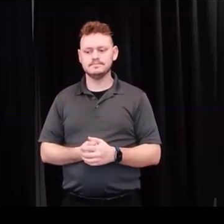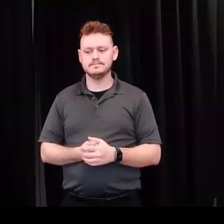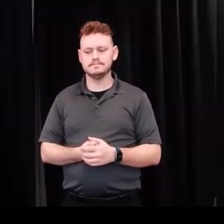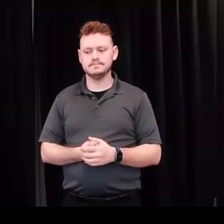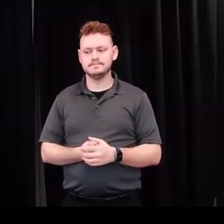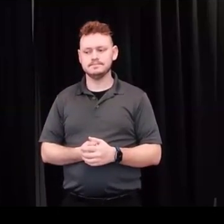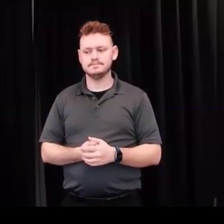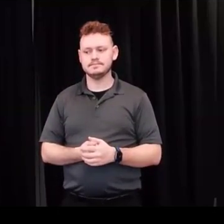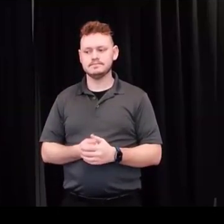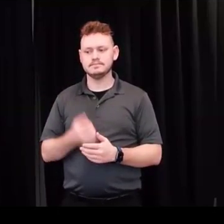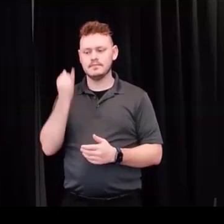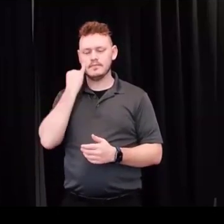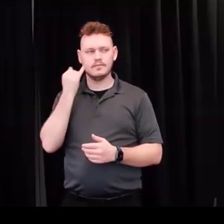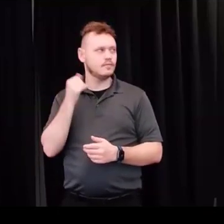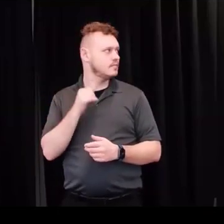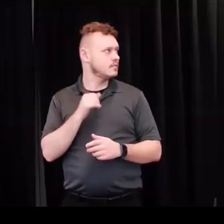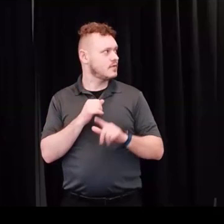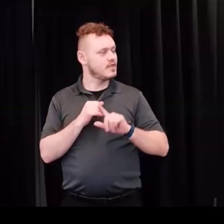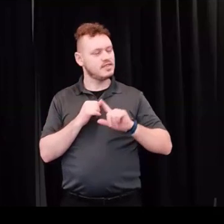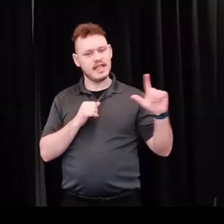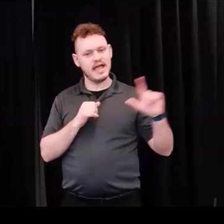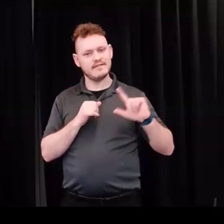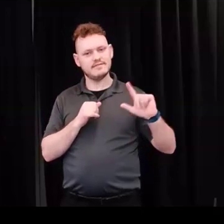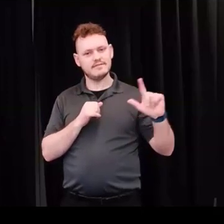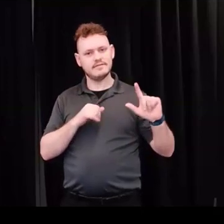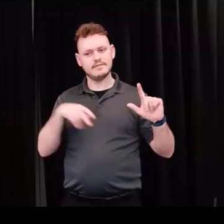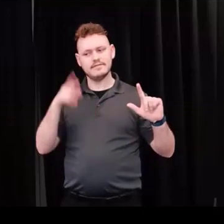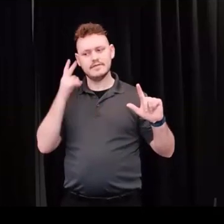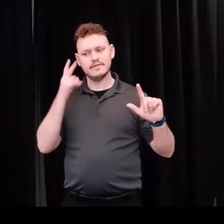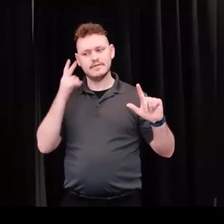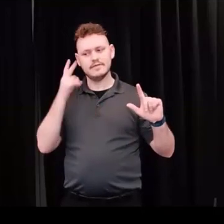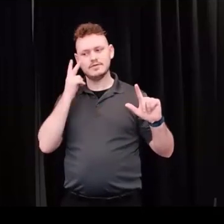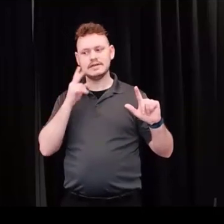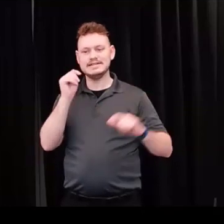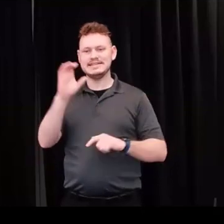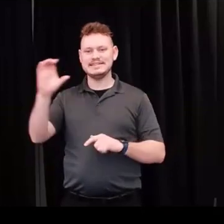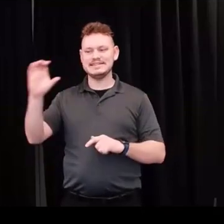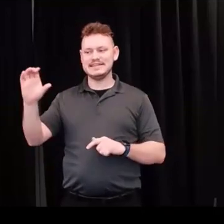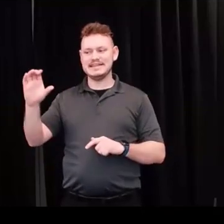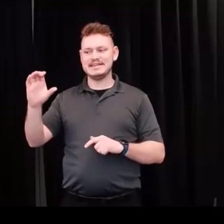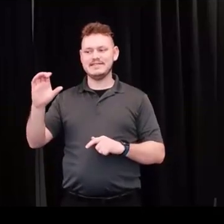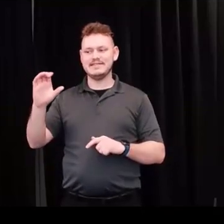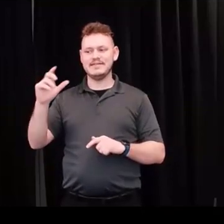on the left of the slide, you'll see a graphic that says TCC Voices of Accessibility. And it